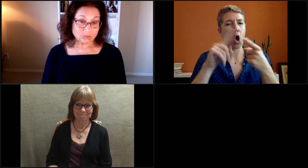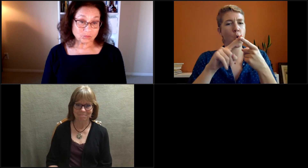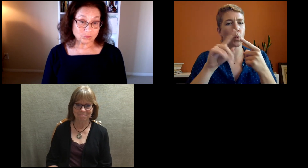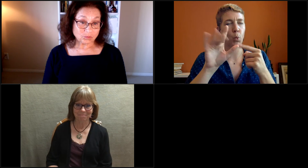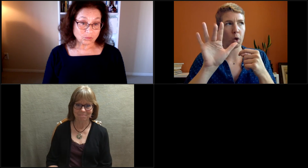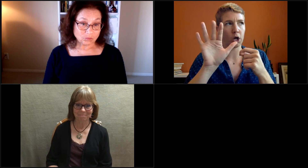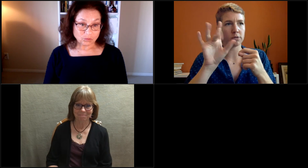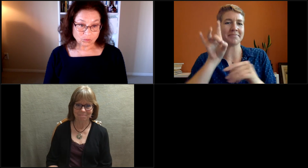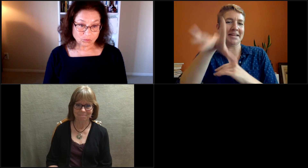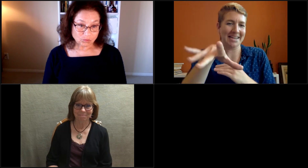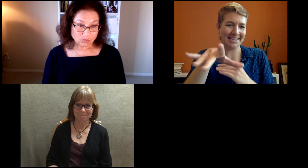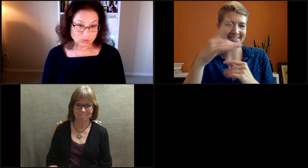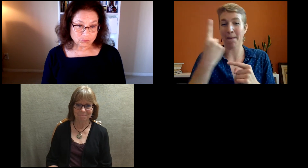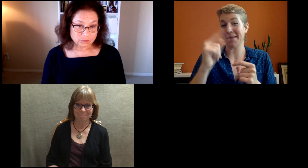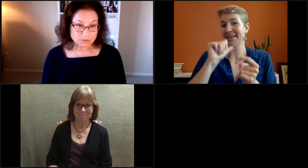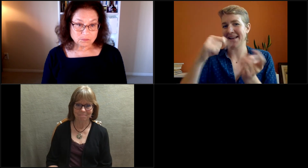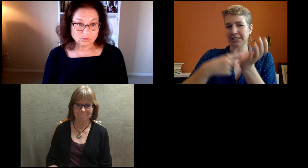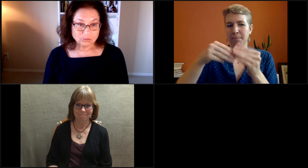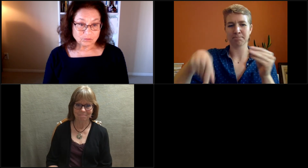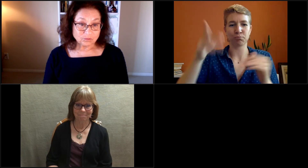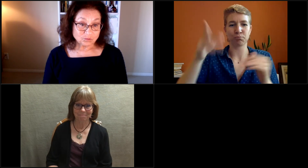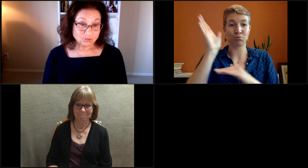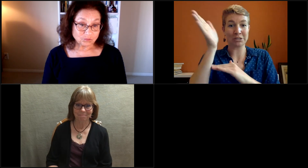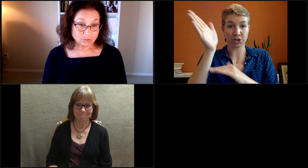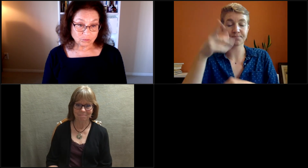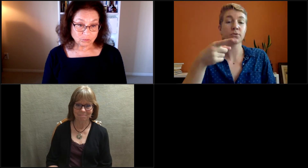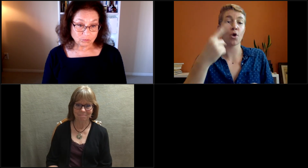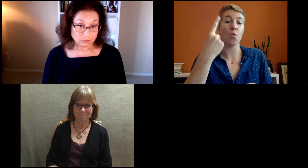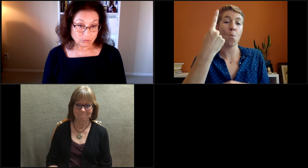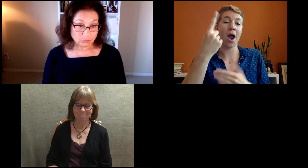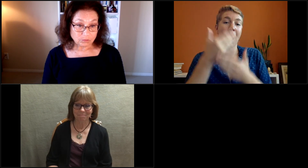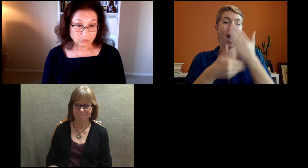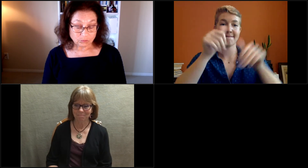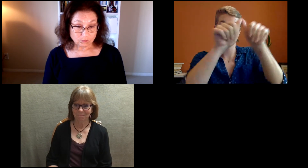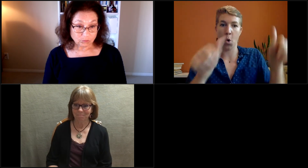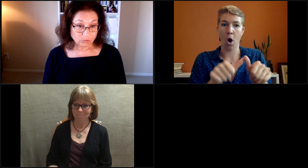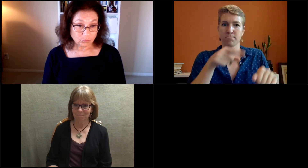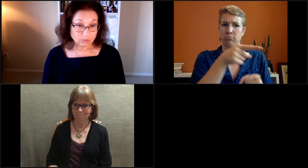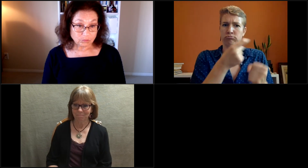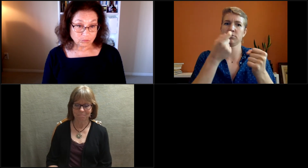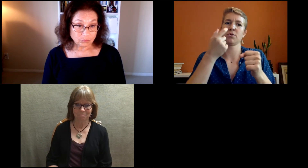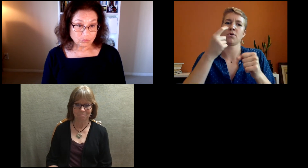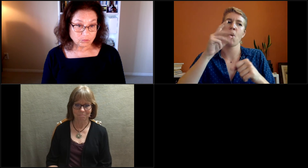So, I want to just add something that wasn’t discussed in this presentation.